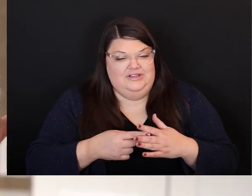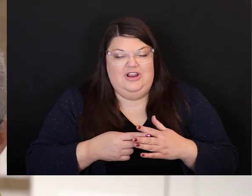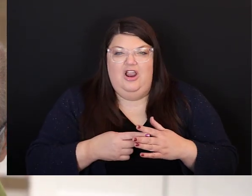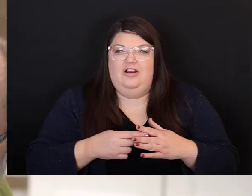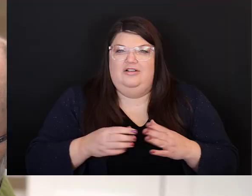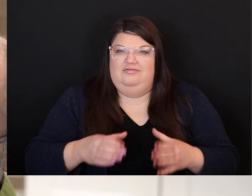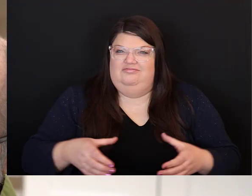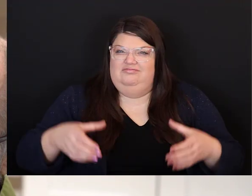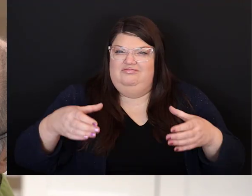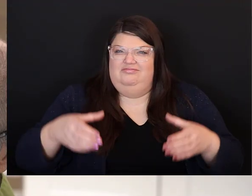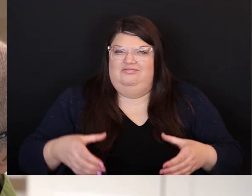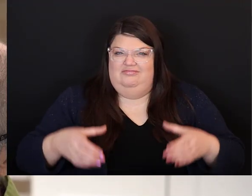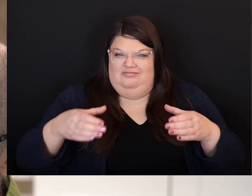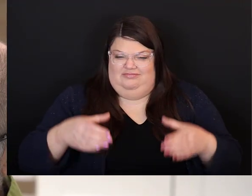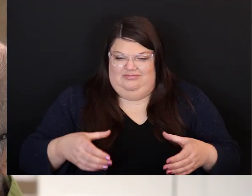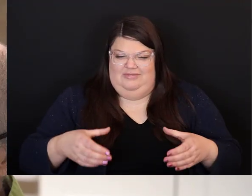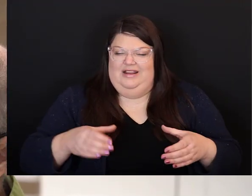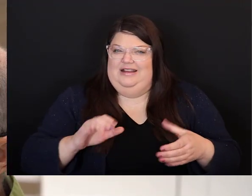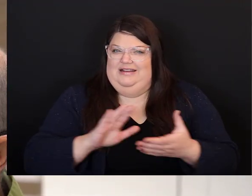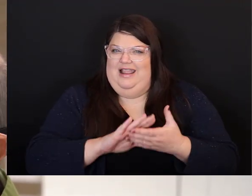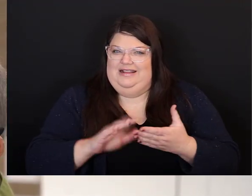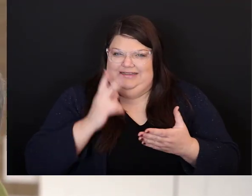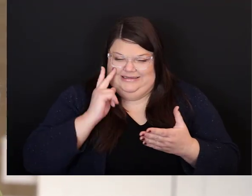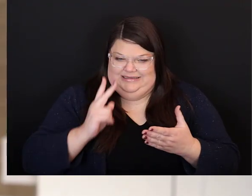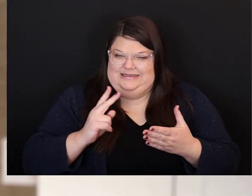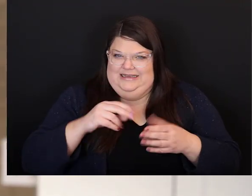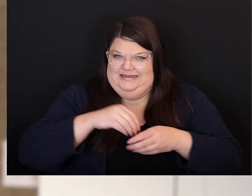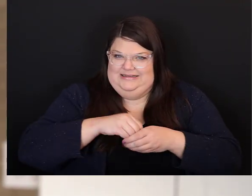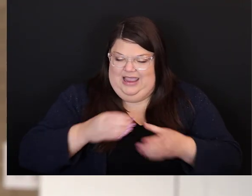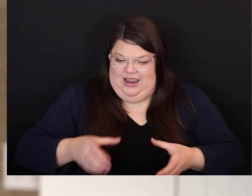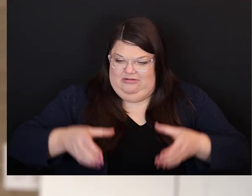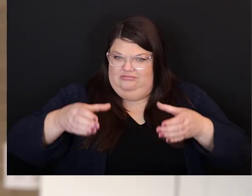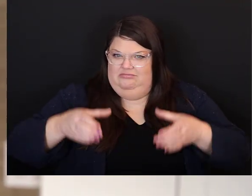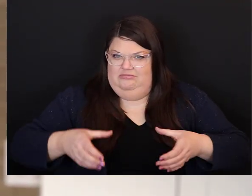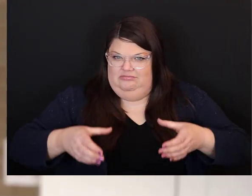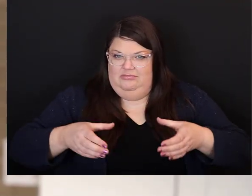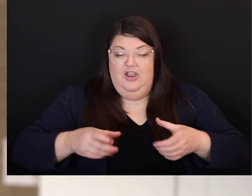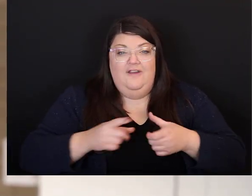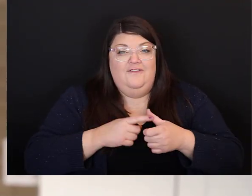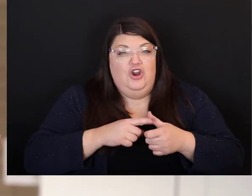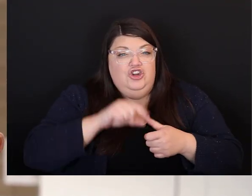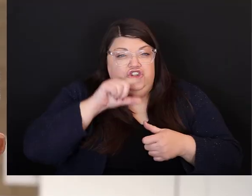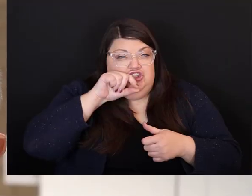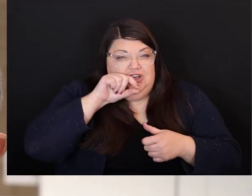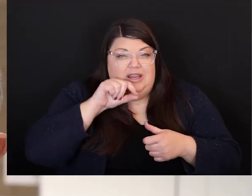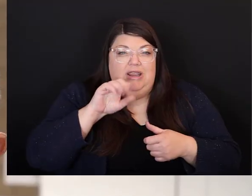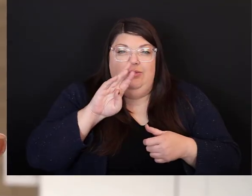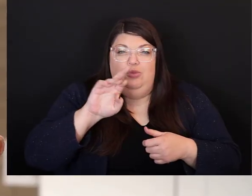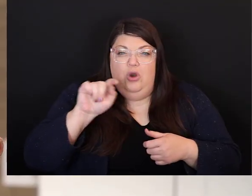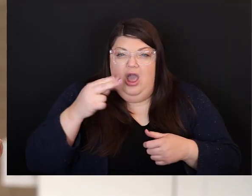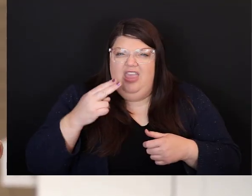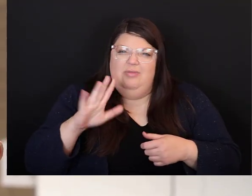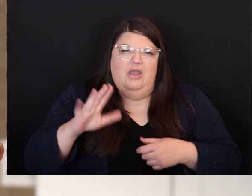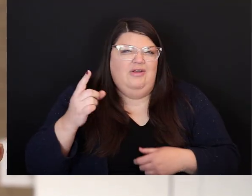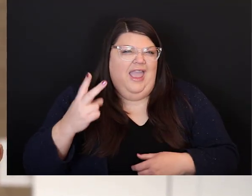I can see inside when I'm cooking. I'm first gonna start with my chicken broth, just about a half a cup,